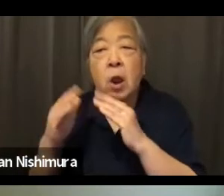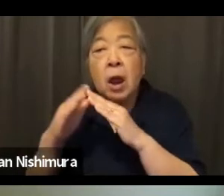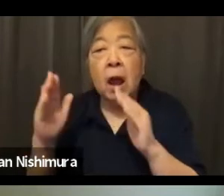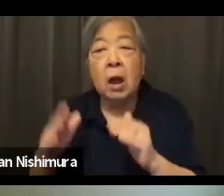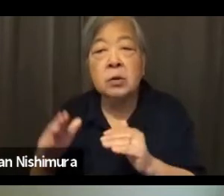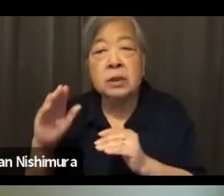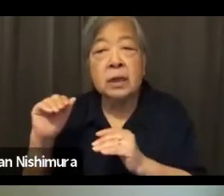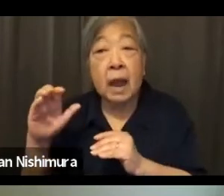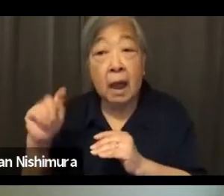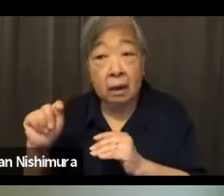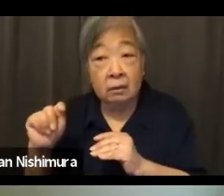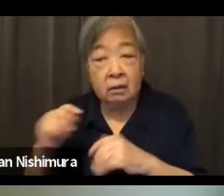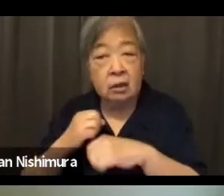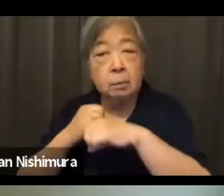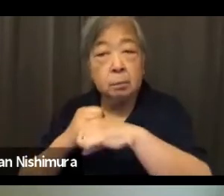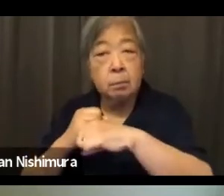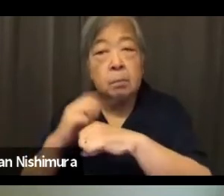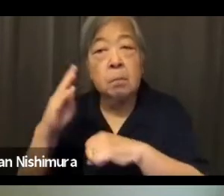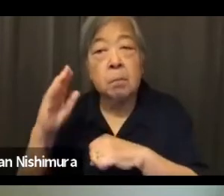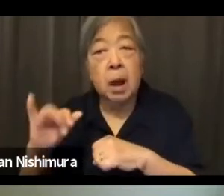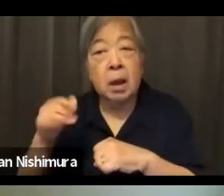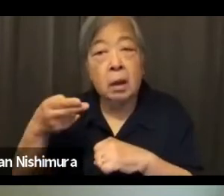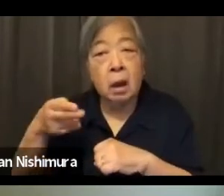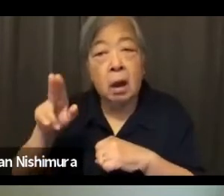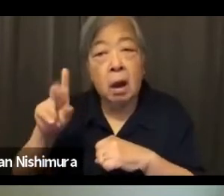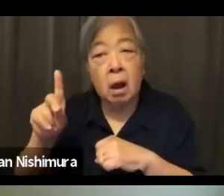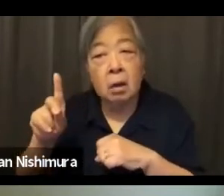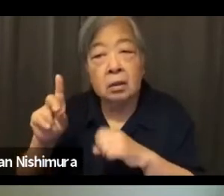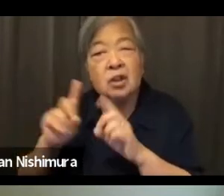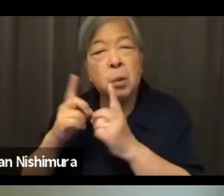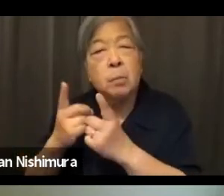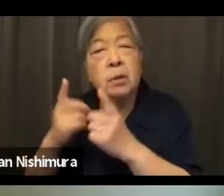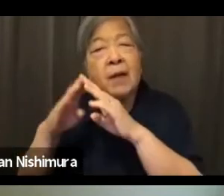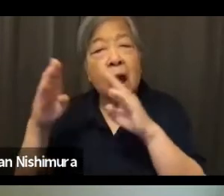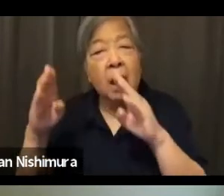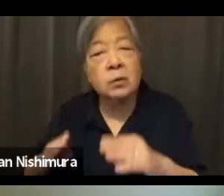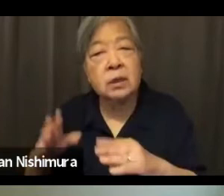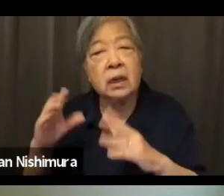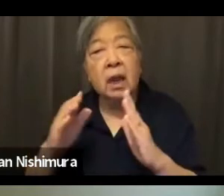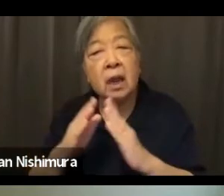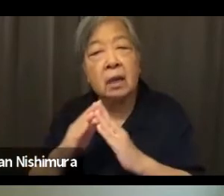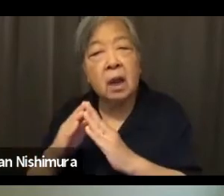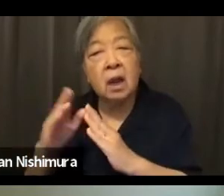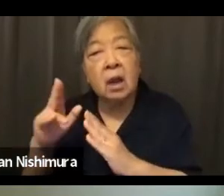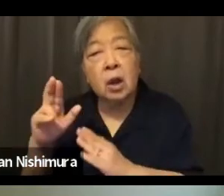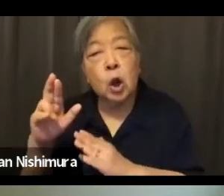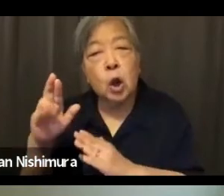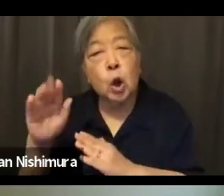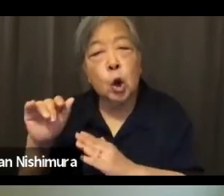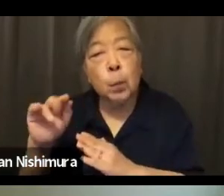Department of Housing and Urban Development, so those are very two important distinctions,